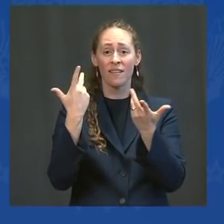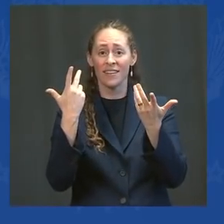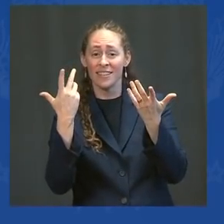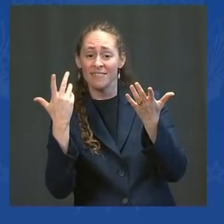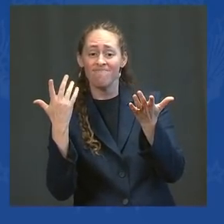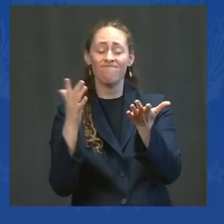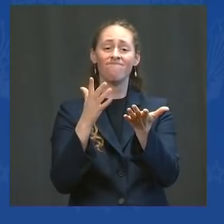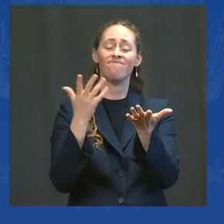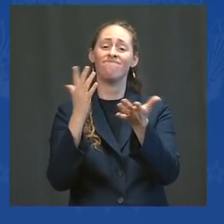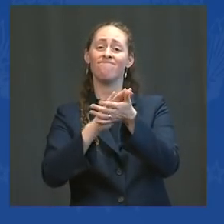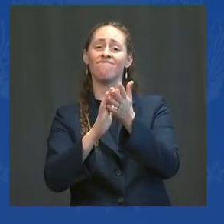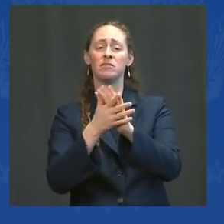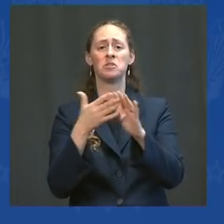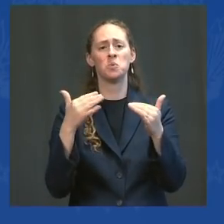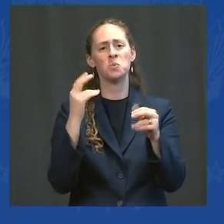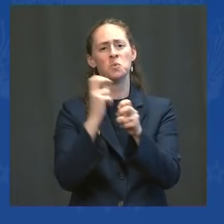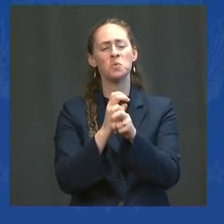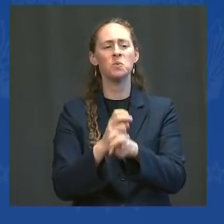But I know receiving this award is bittersweet.